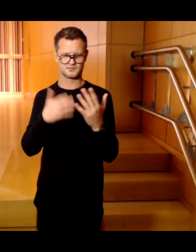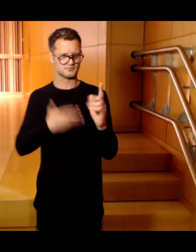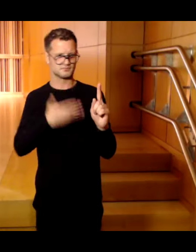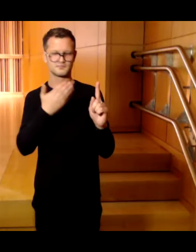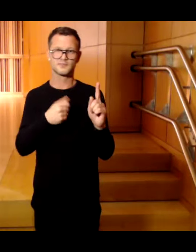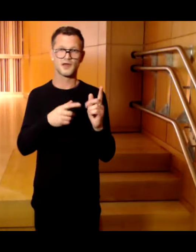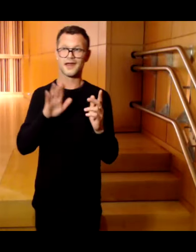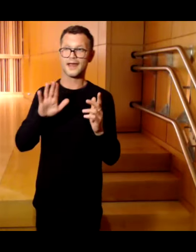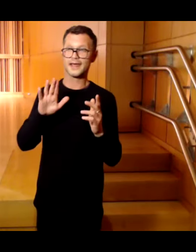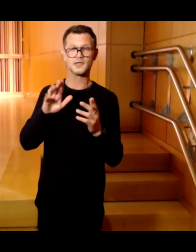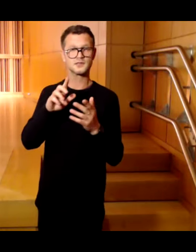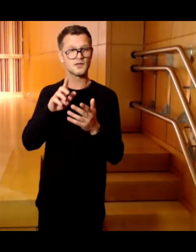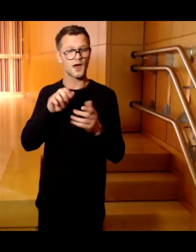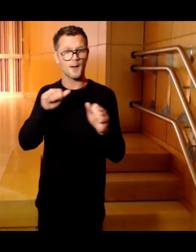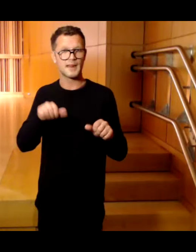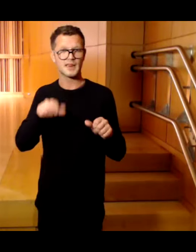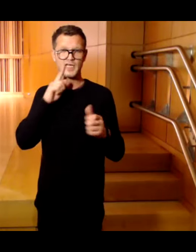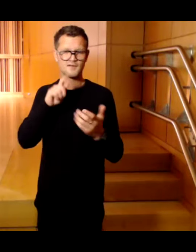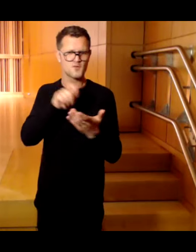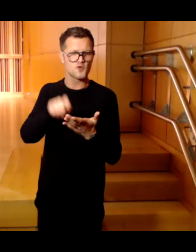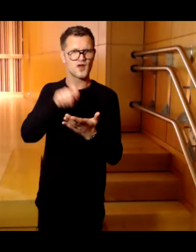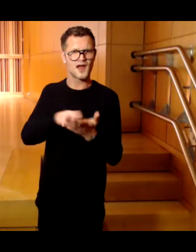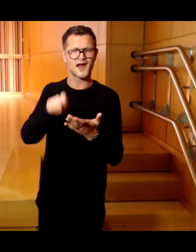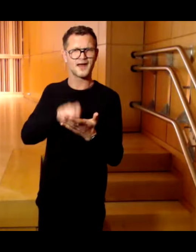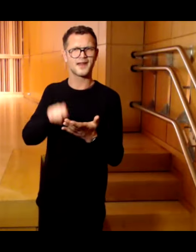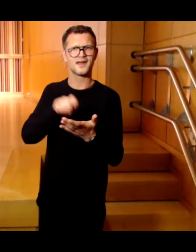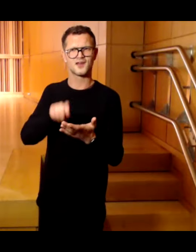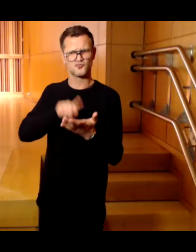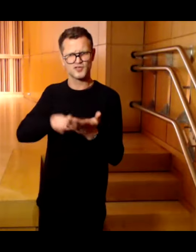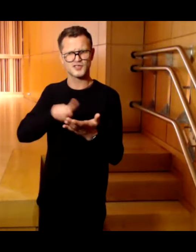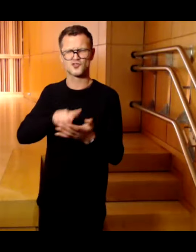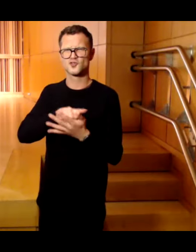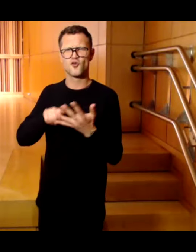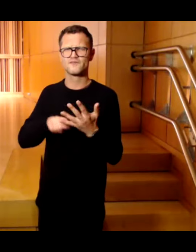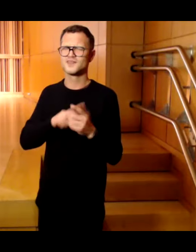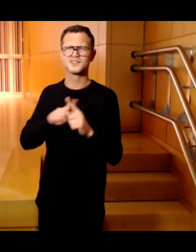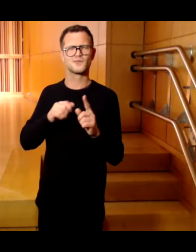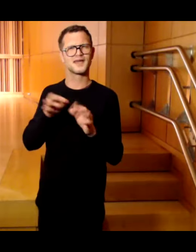But I thought it might be more interesting if I gave a little personal history on how I came to know.